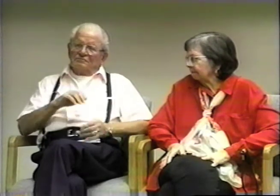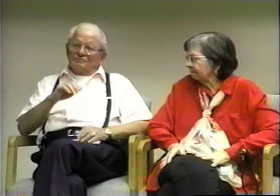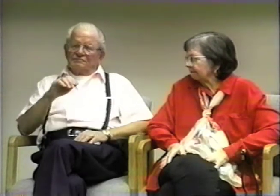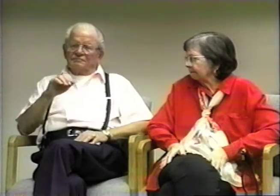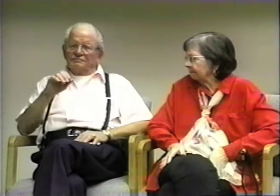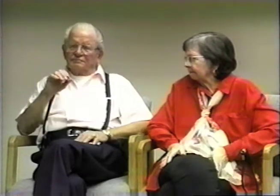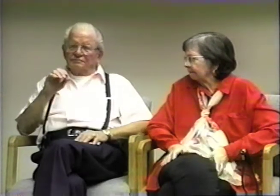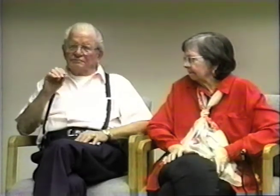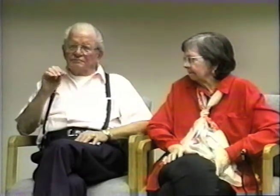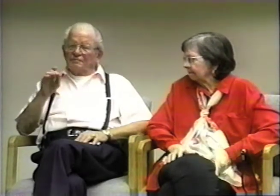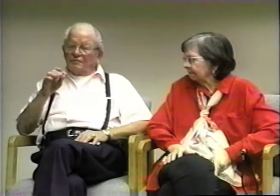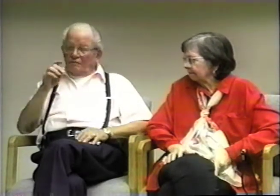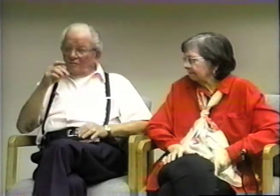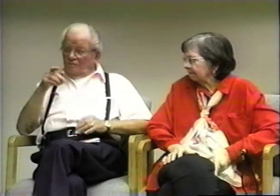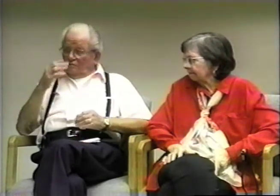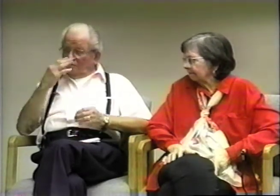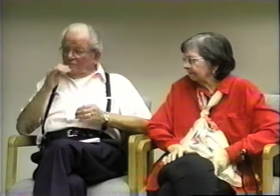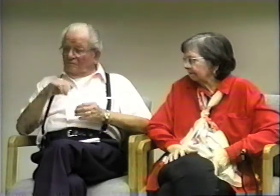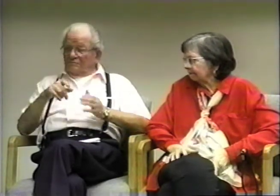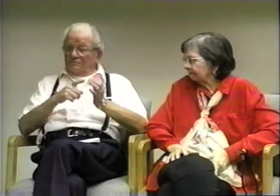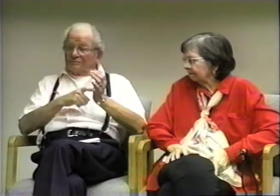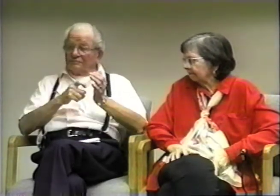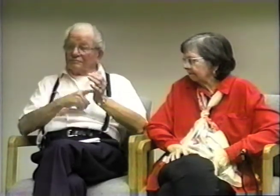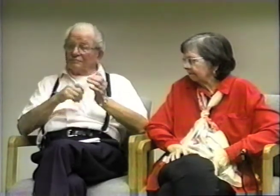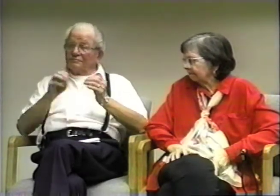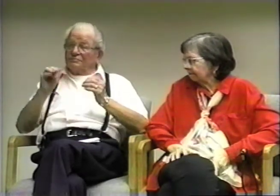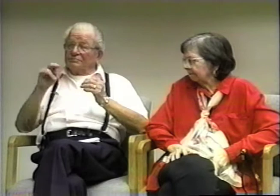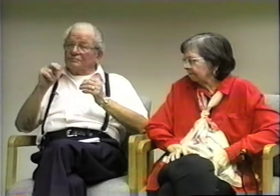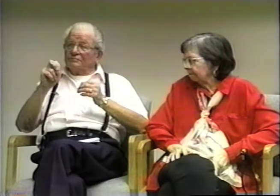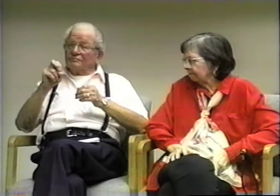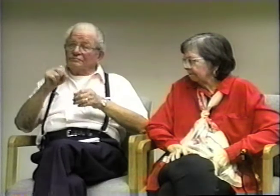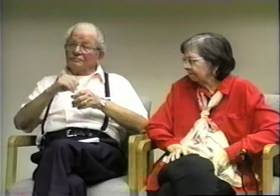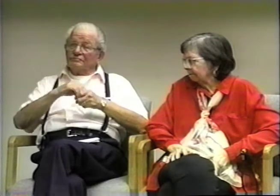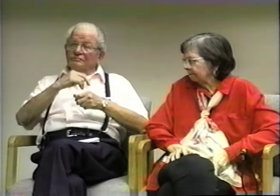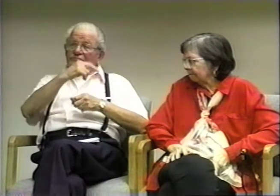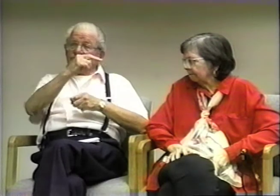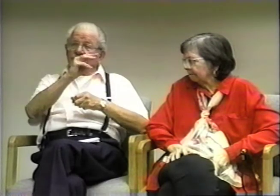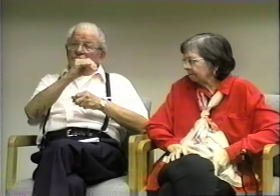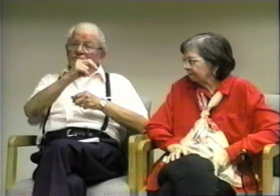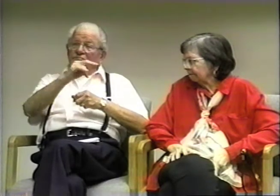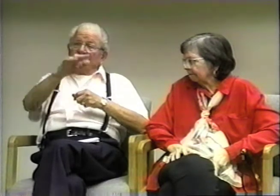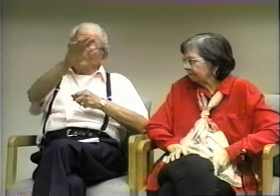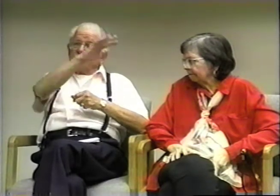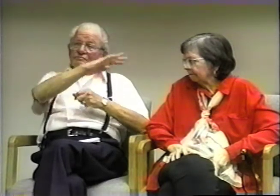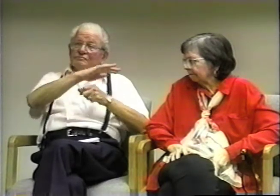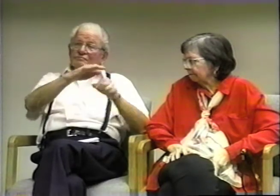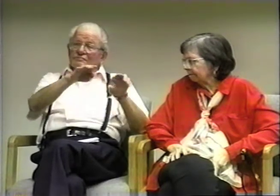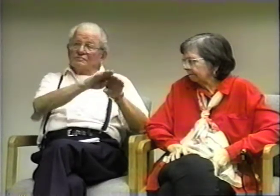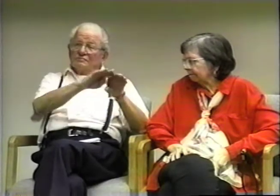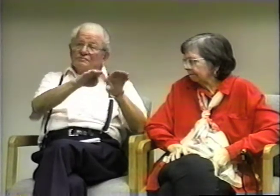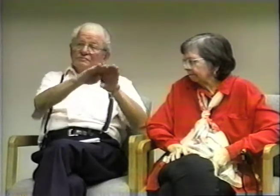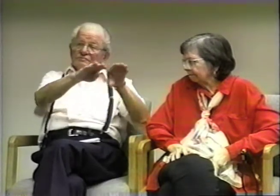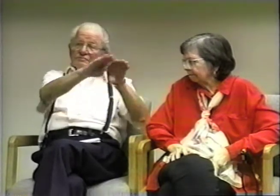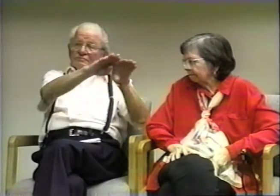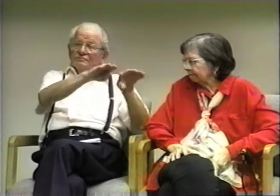Yes, the number of jobs has dropped. You know, many of the mines in northern Minnesota